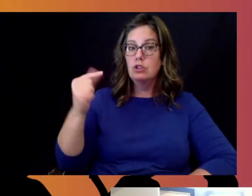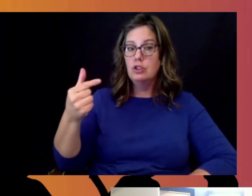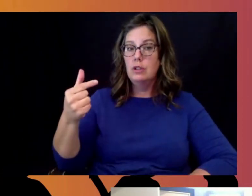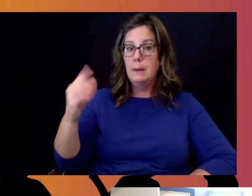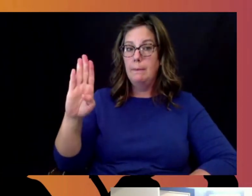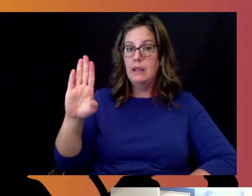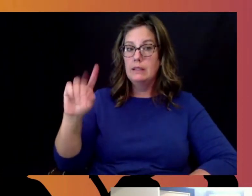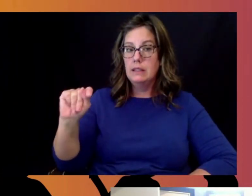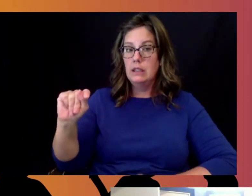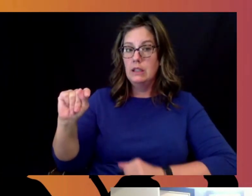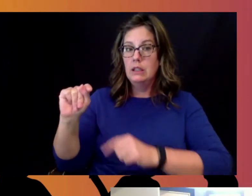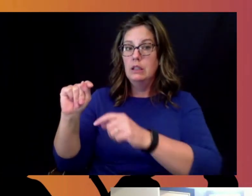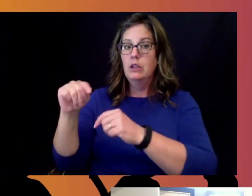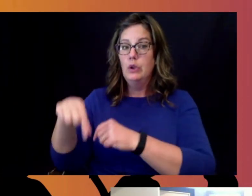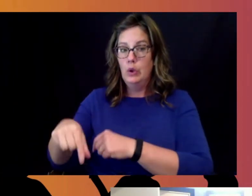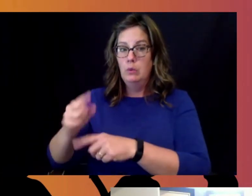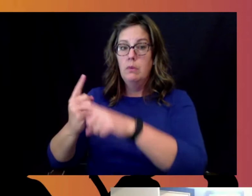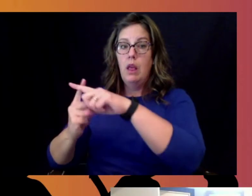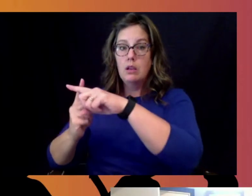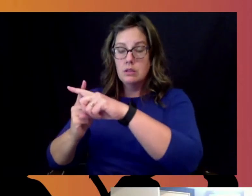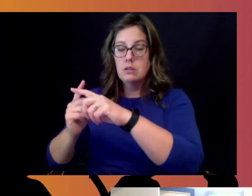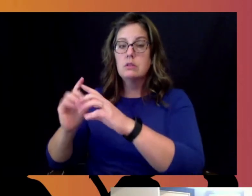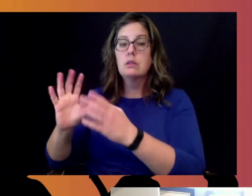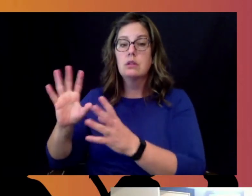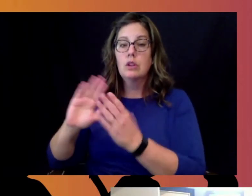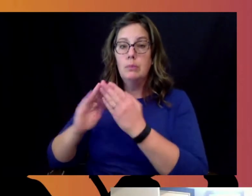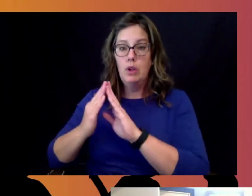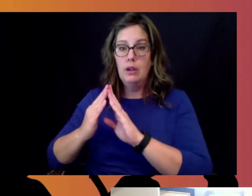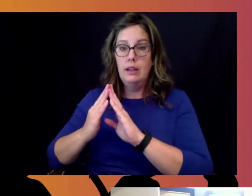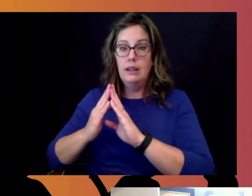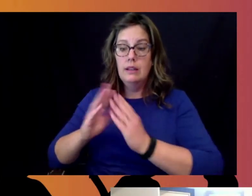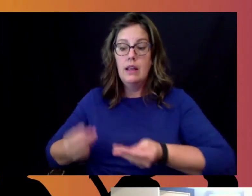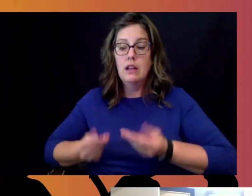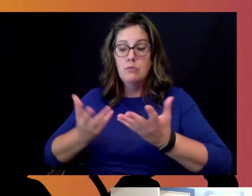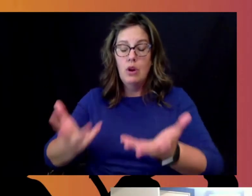you're doing is amazing work especially with giving them resources of financial assistance